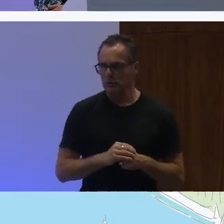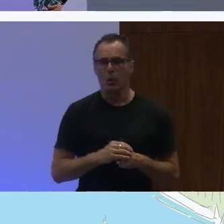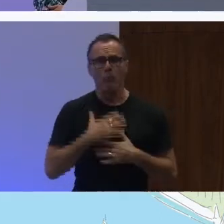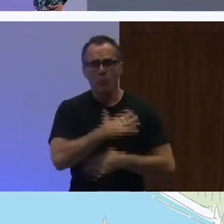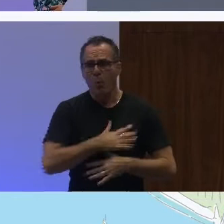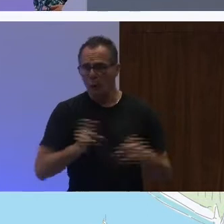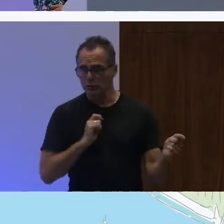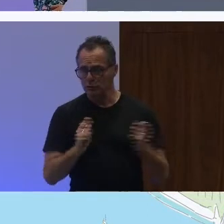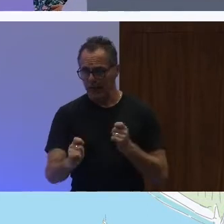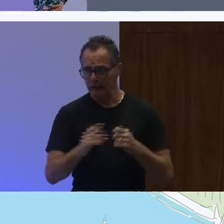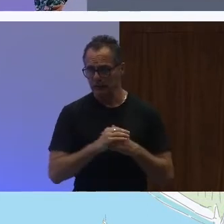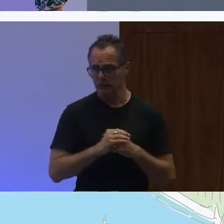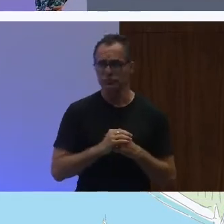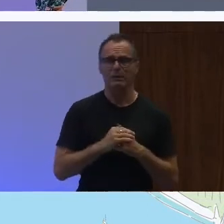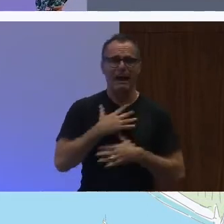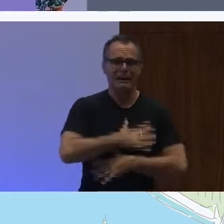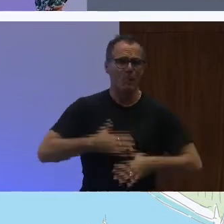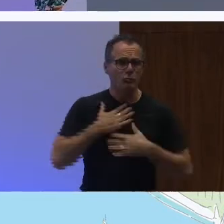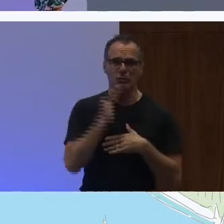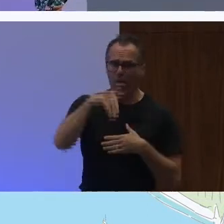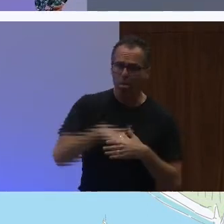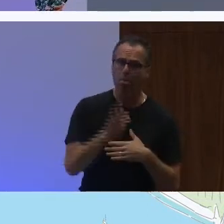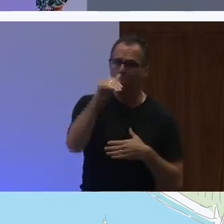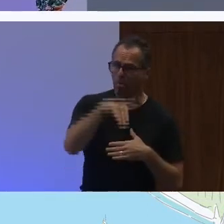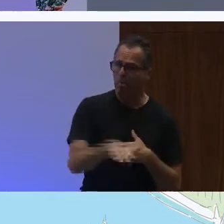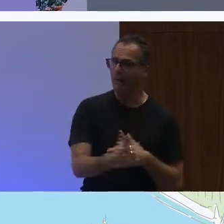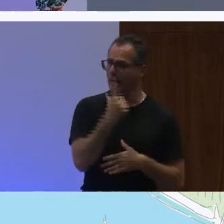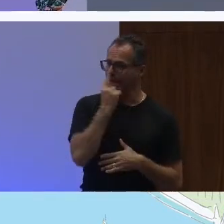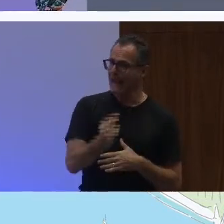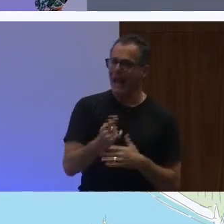sort of high as a kite and then get quite low and sulky. Right. And